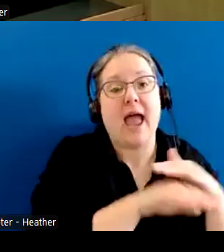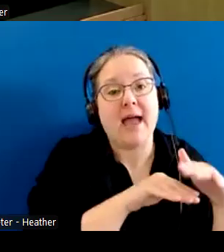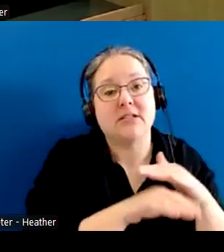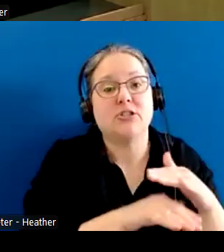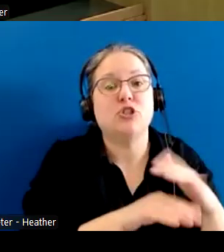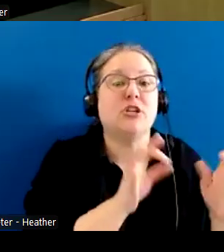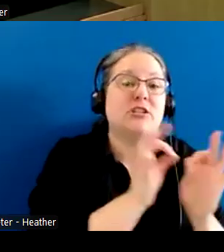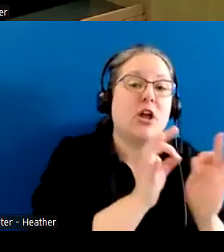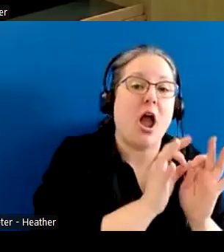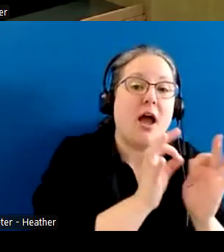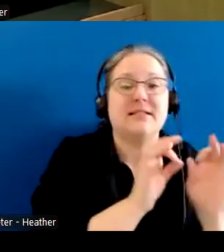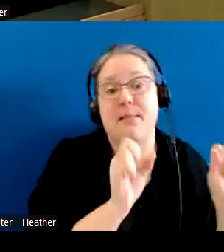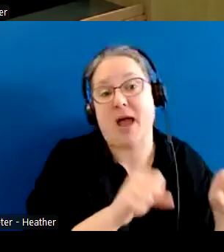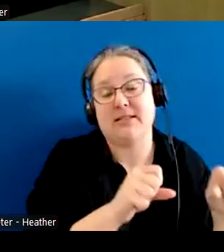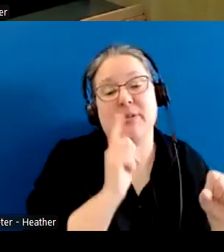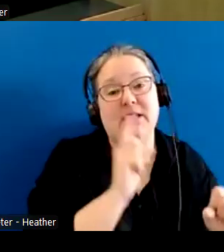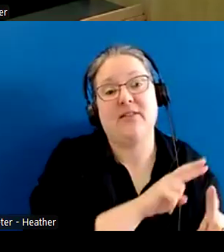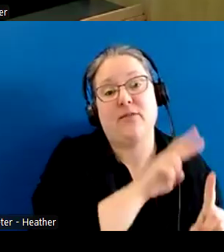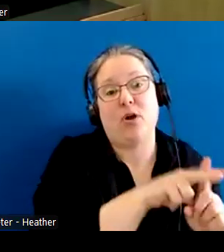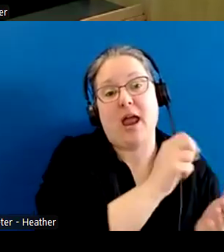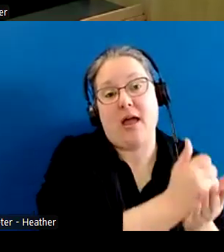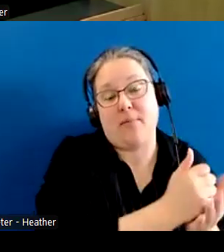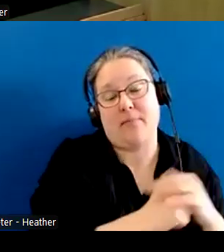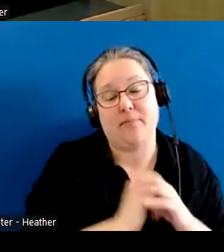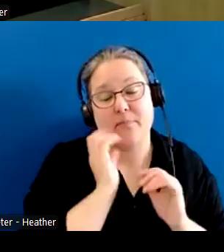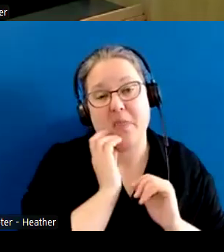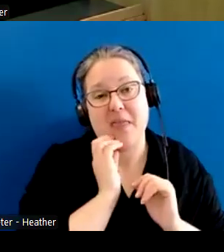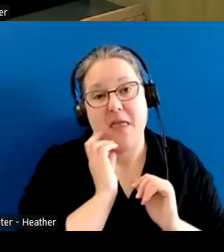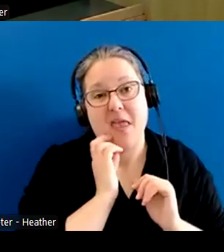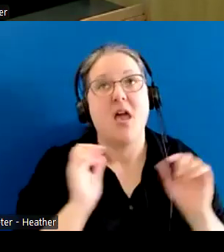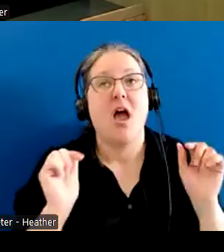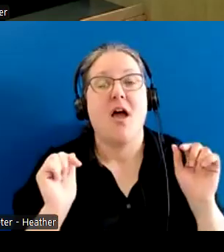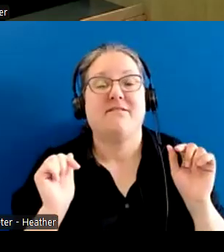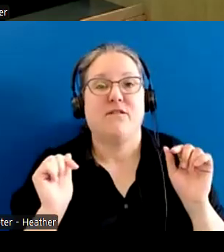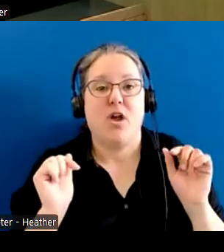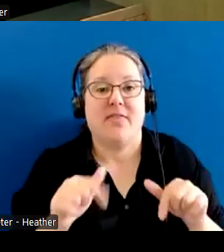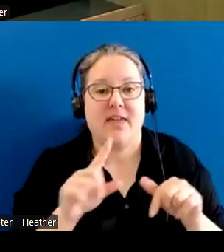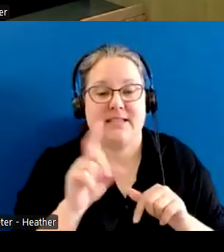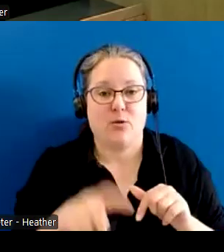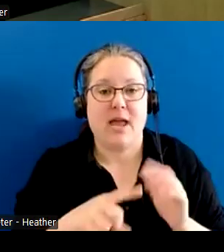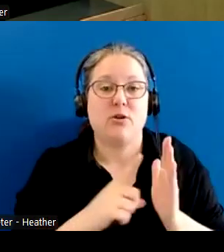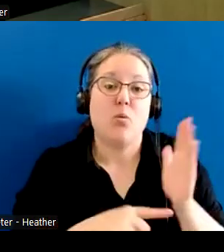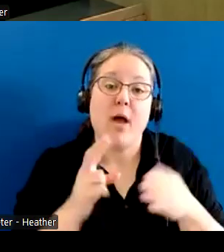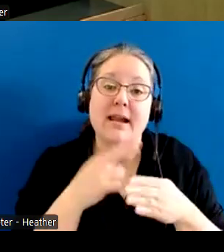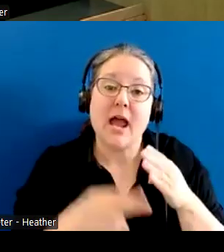reach, cost, and feasibility of implementation. In this question, we asked uh what outcomes are